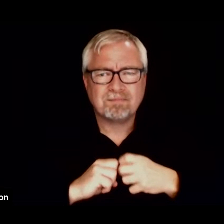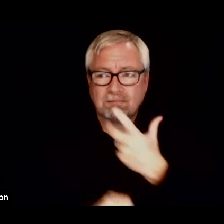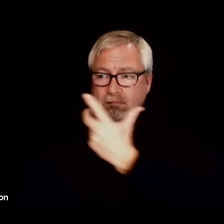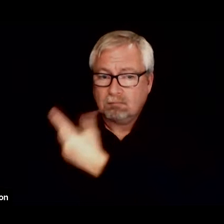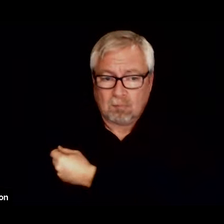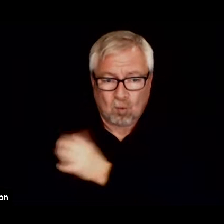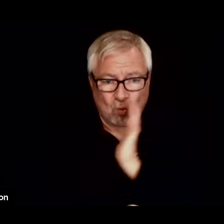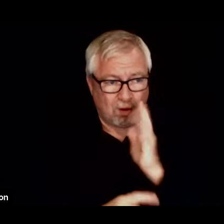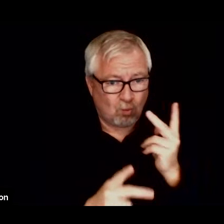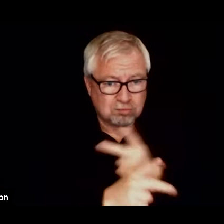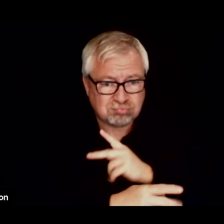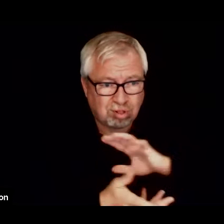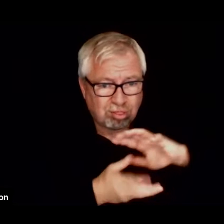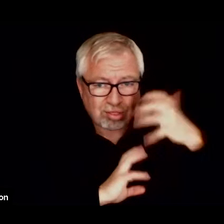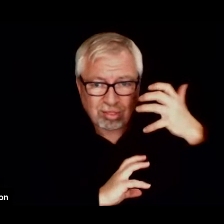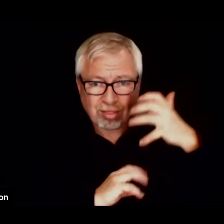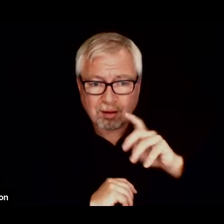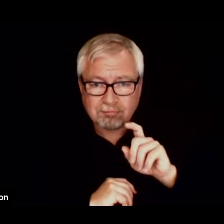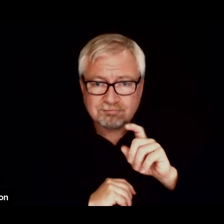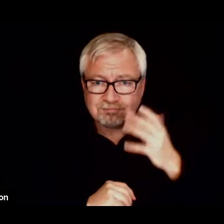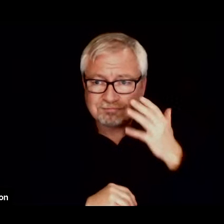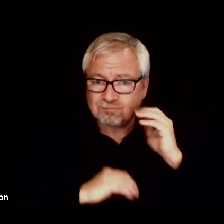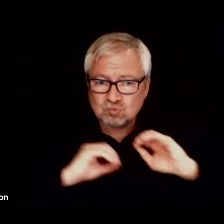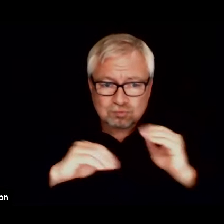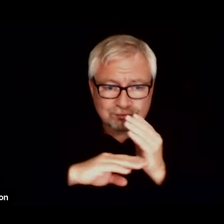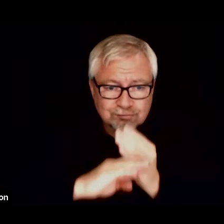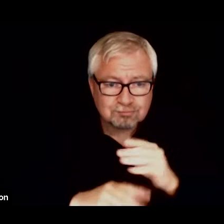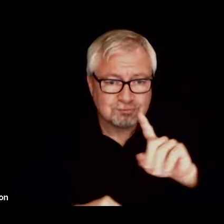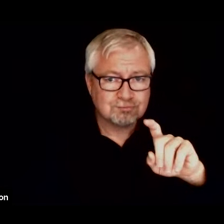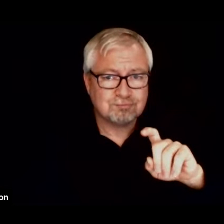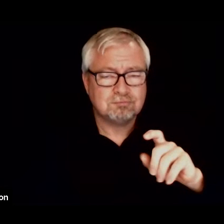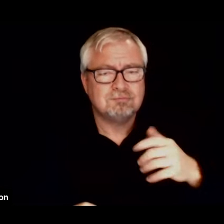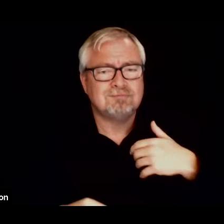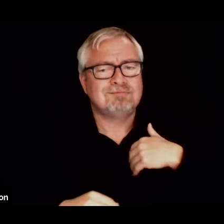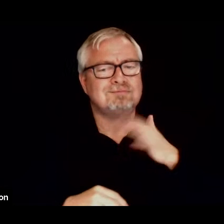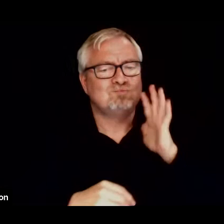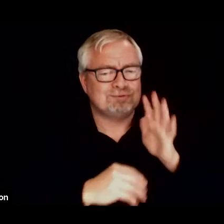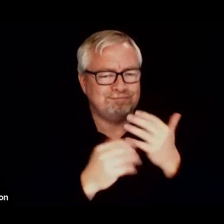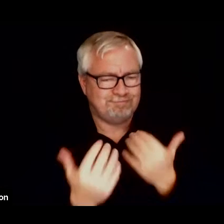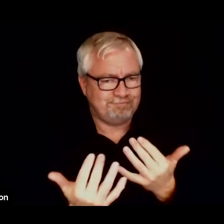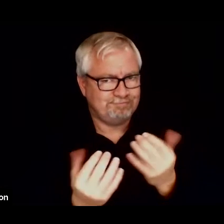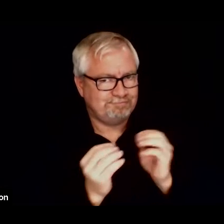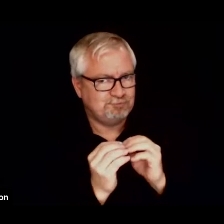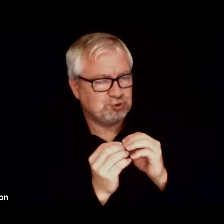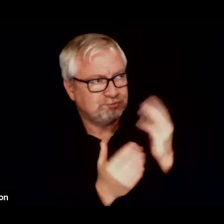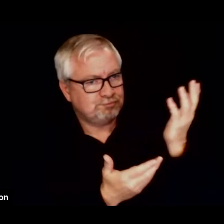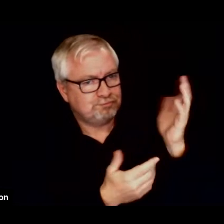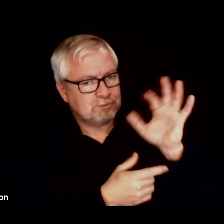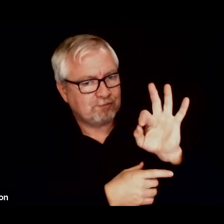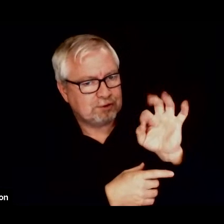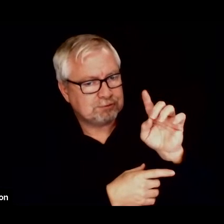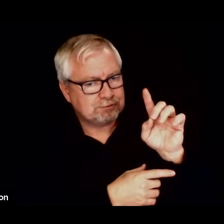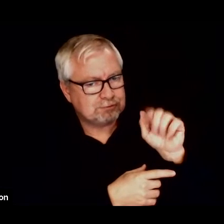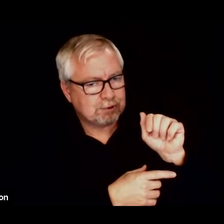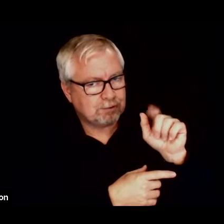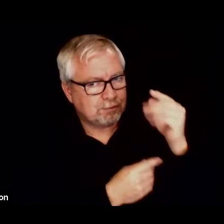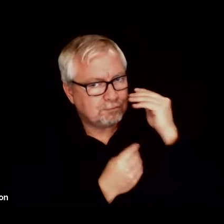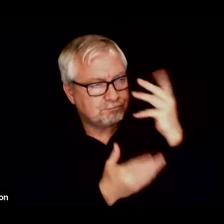that question when the FDA publishes their report and the data that will accompany the regulatory